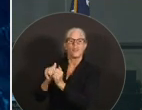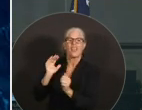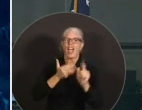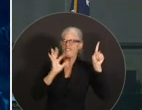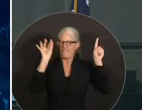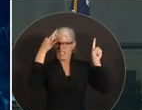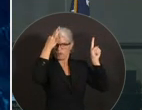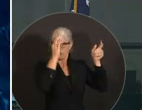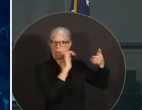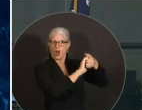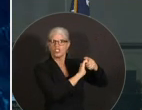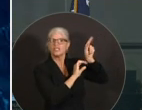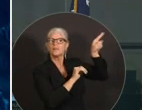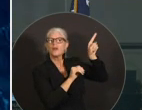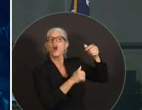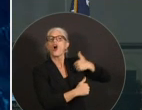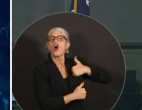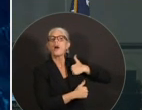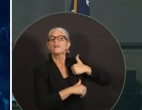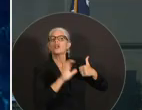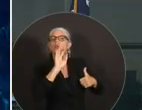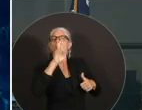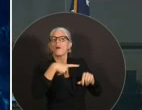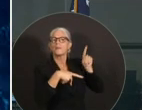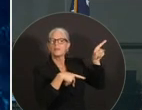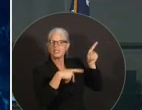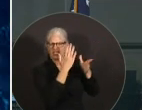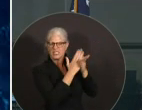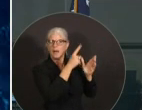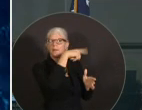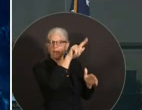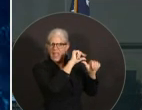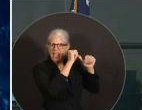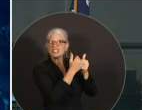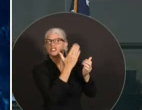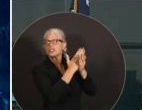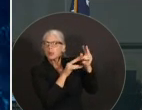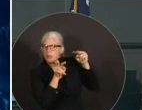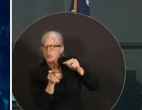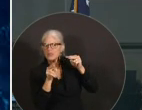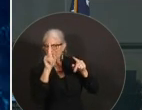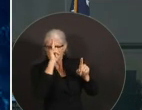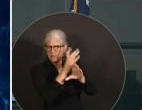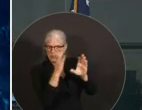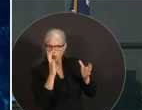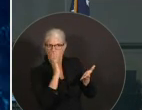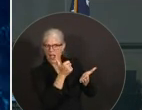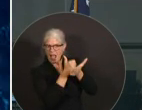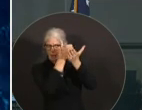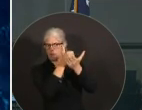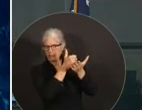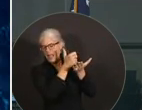DISCUSSING AND KEVIN AND HIS TEAM HAVE BEEN DISCUSSING WITHOUT OUR FEDERAL PARTNERS LIKE THE ARMY CORPS SOME OF THESE AGENCIES, SOME